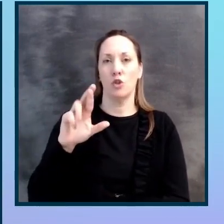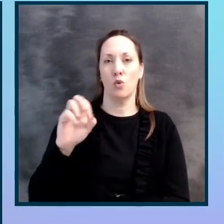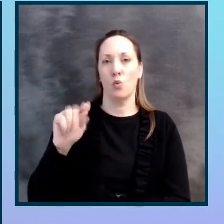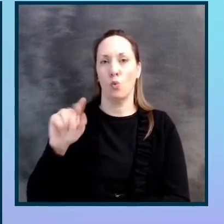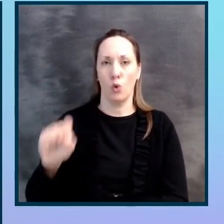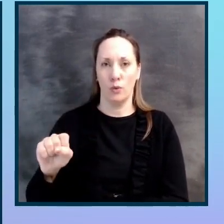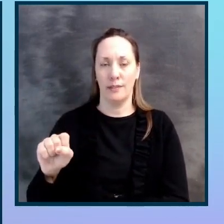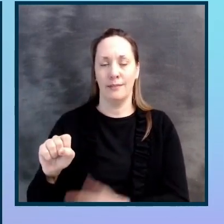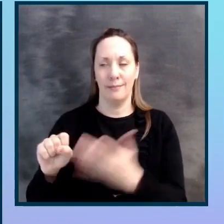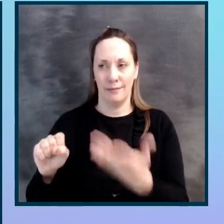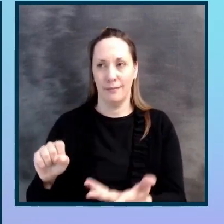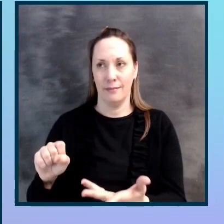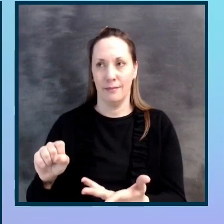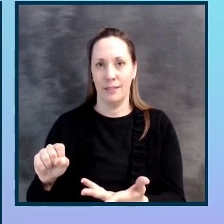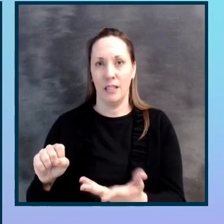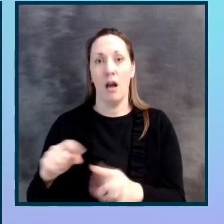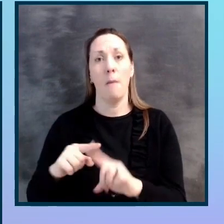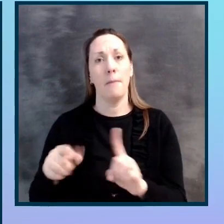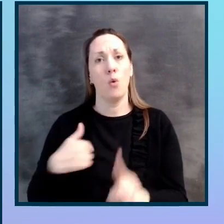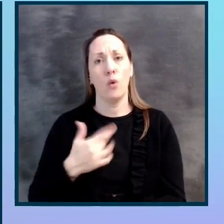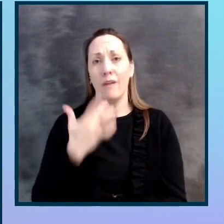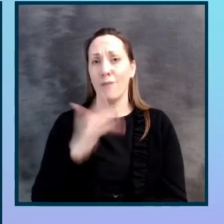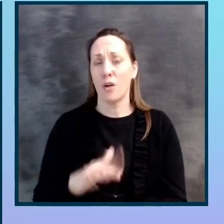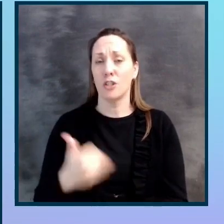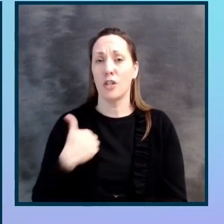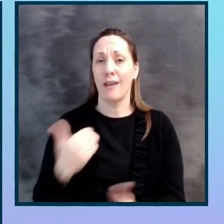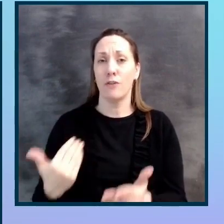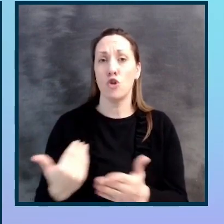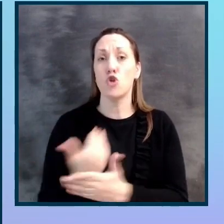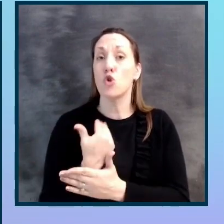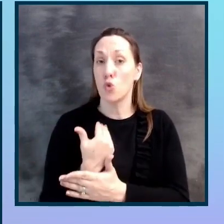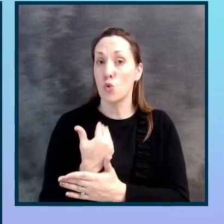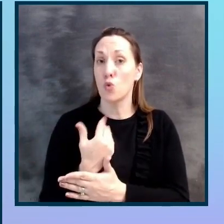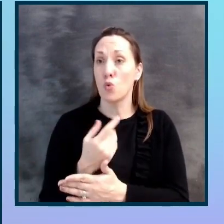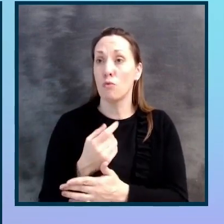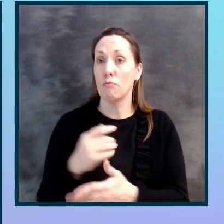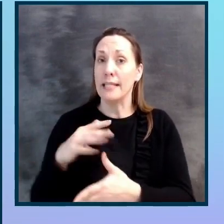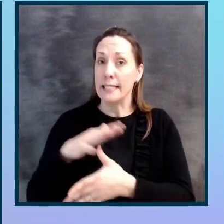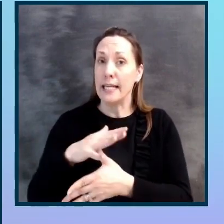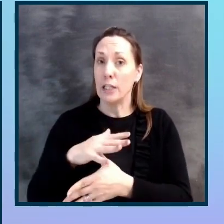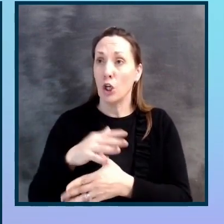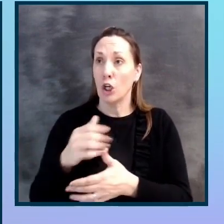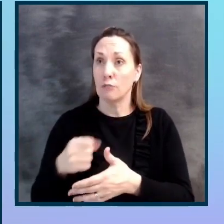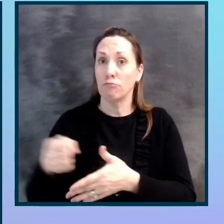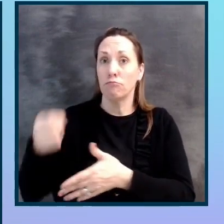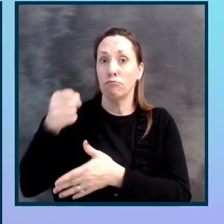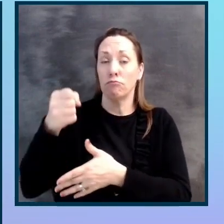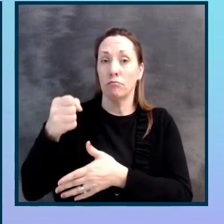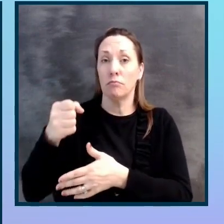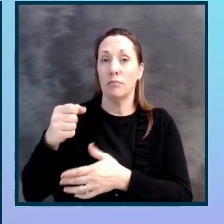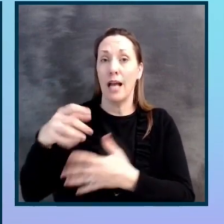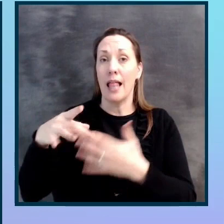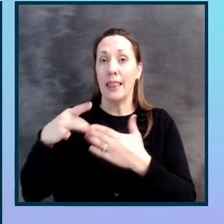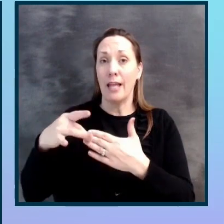but then we were very fortunate to have new senior leadership come in that just made it more of a priority.